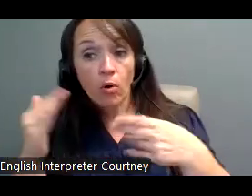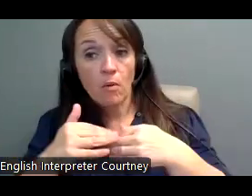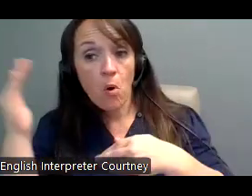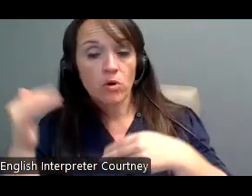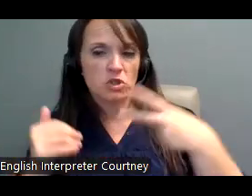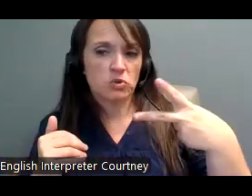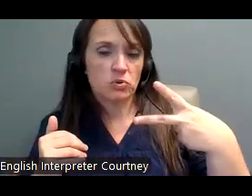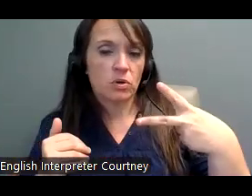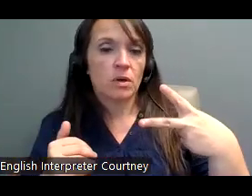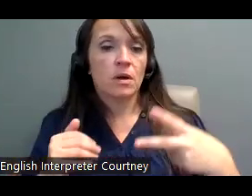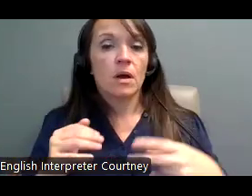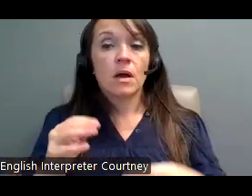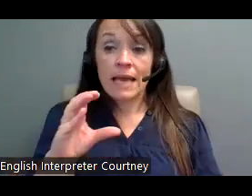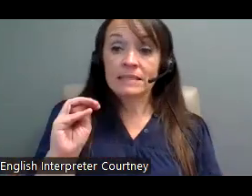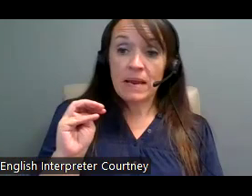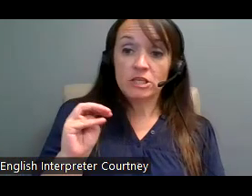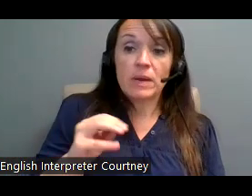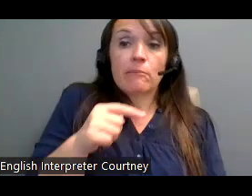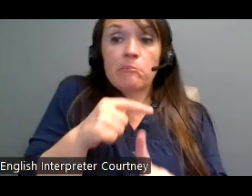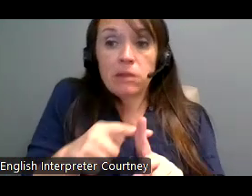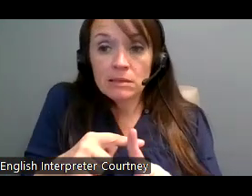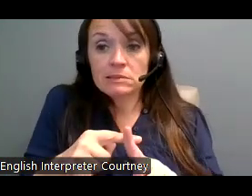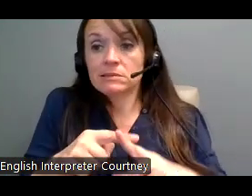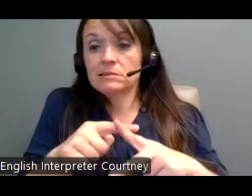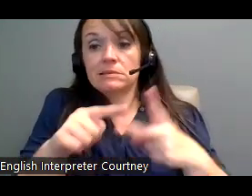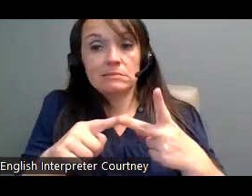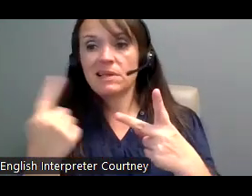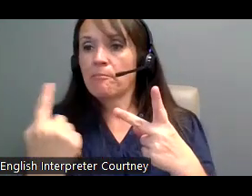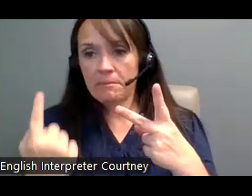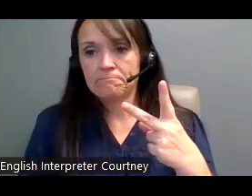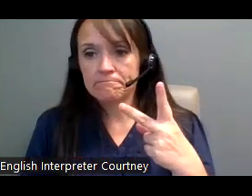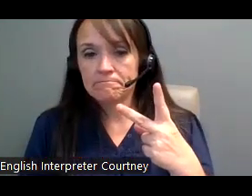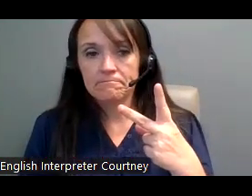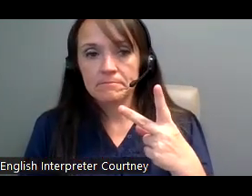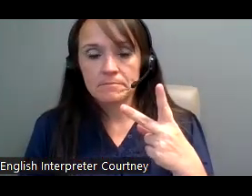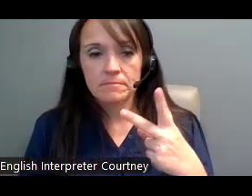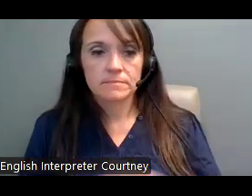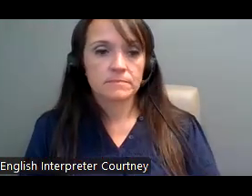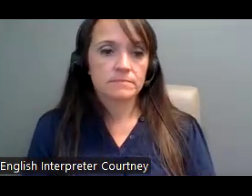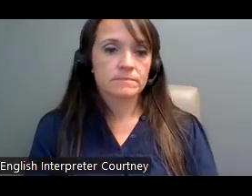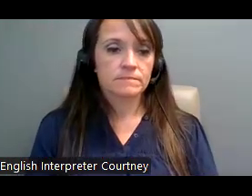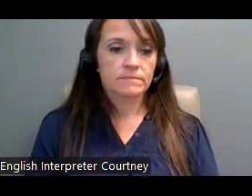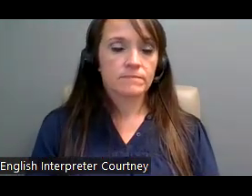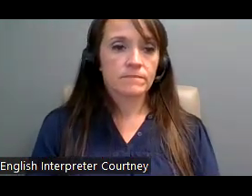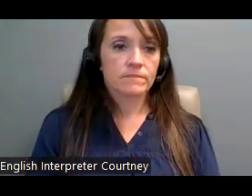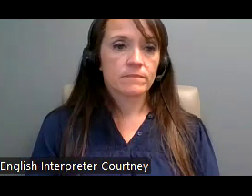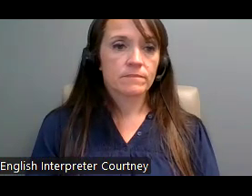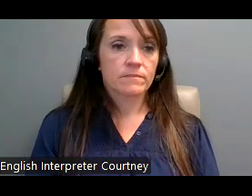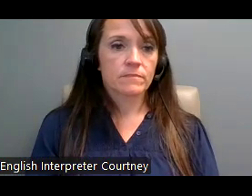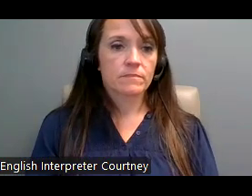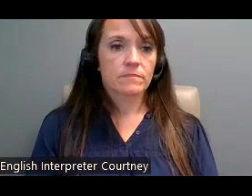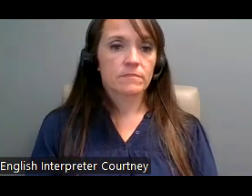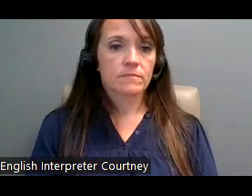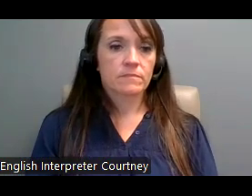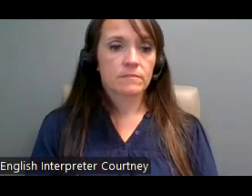service moving forward. Next slide. So referrals, case managers can refer to